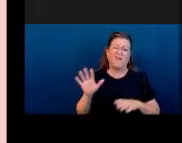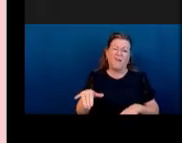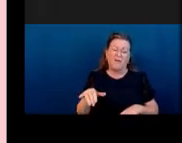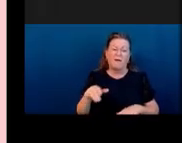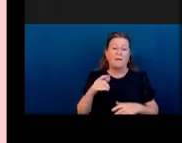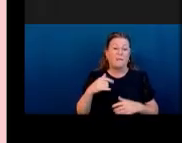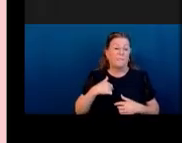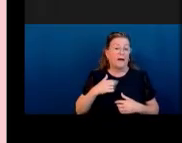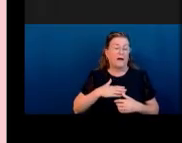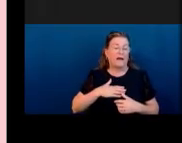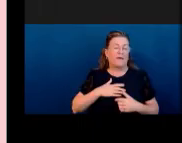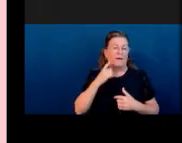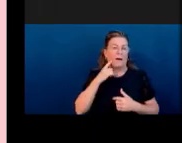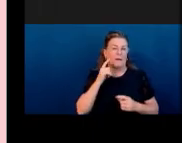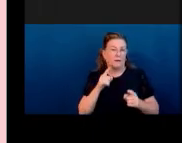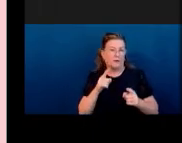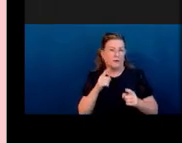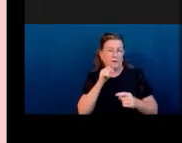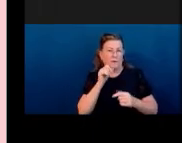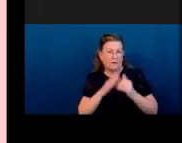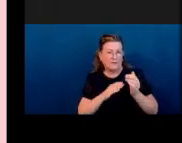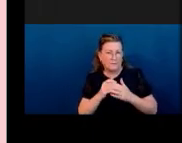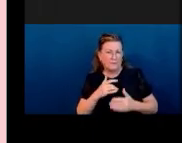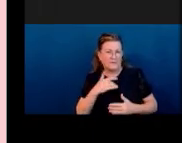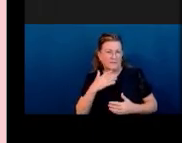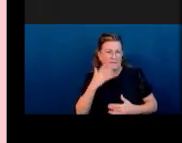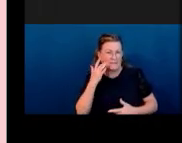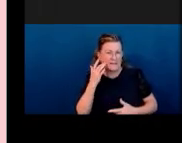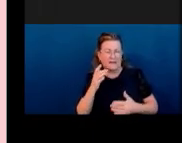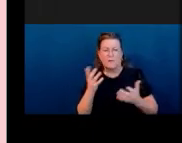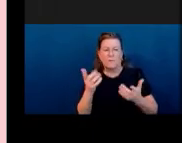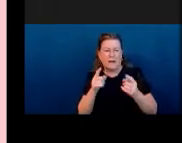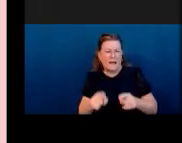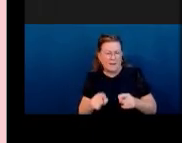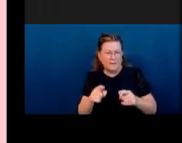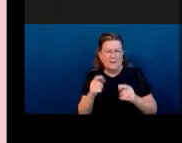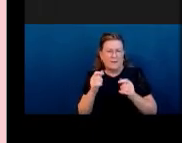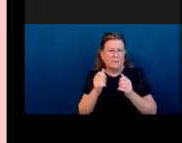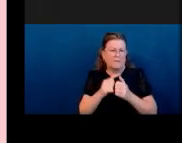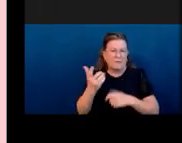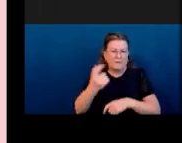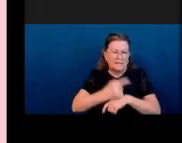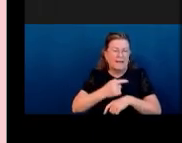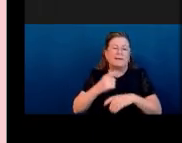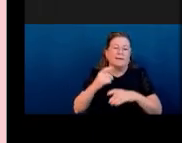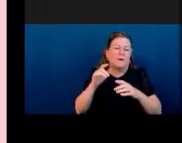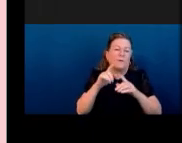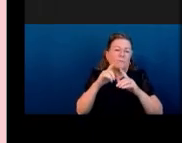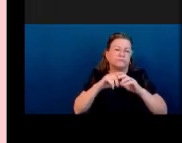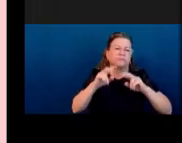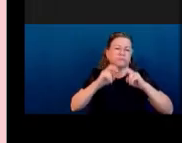uncomfortable? Are you about to get sick? What happened? What happened with your day? And so diving a little bit deeper into